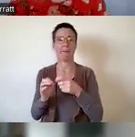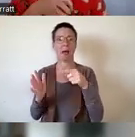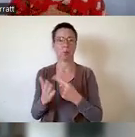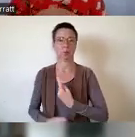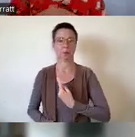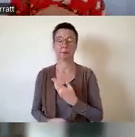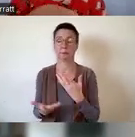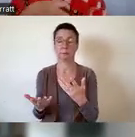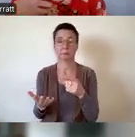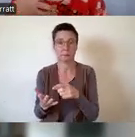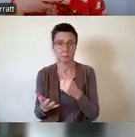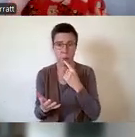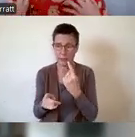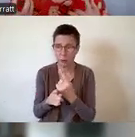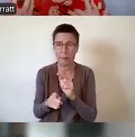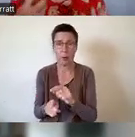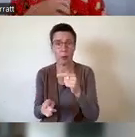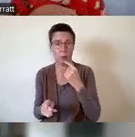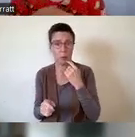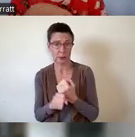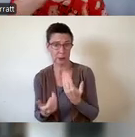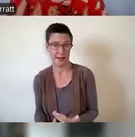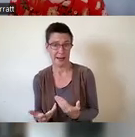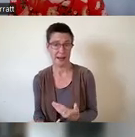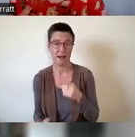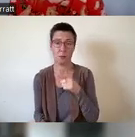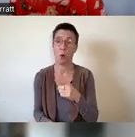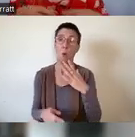about what you're doing now or what you would like to be doing.